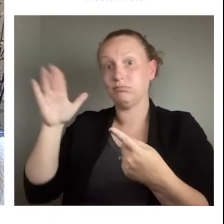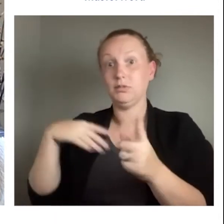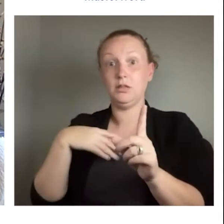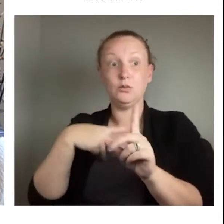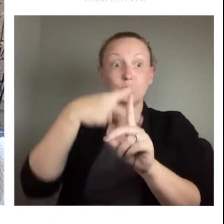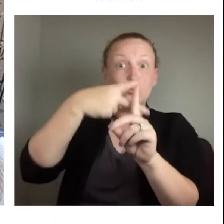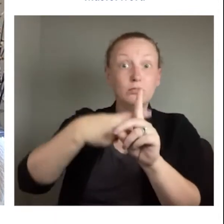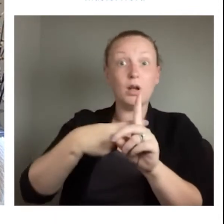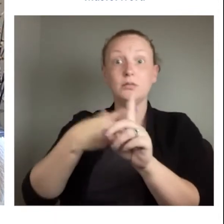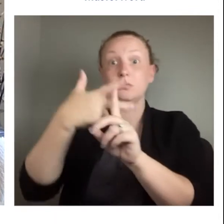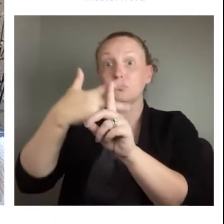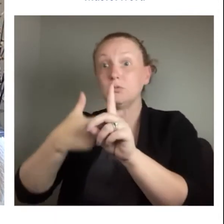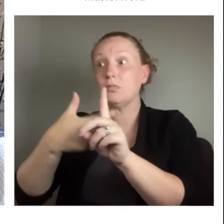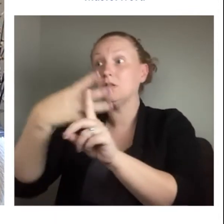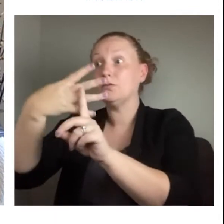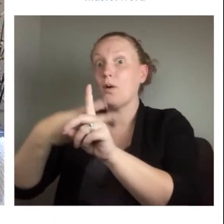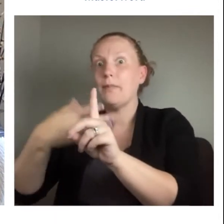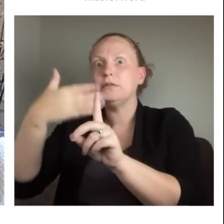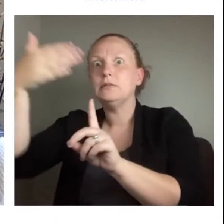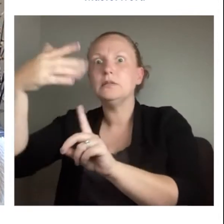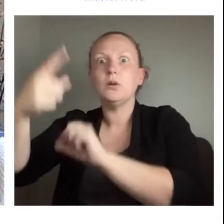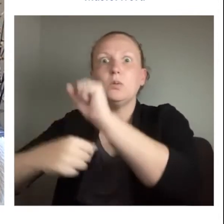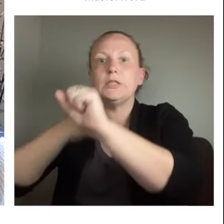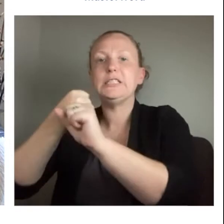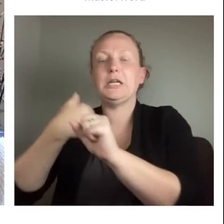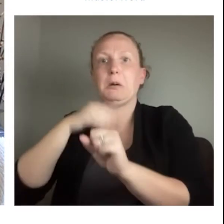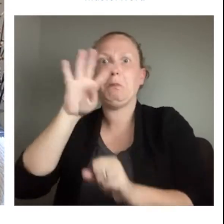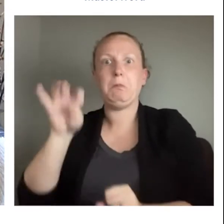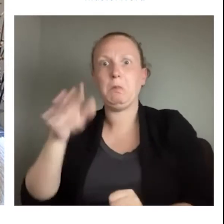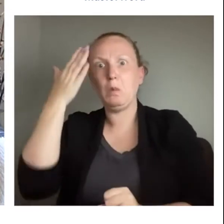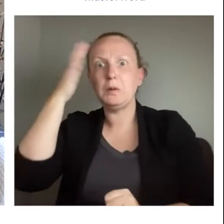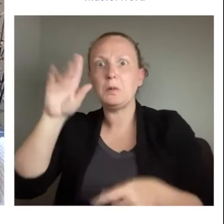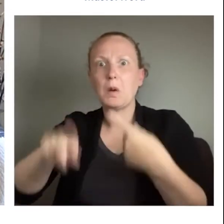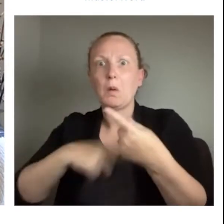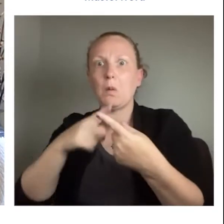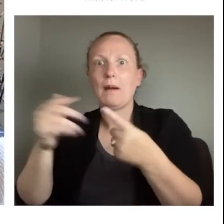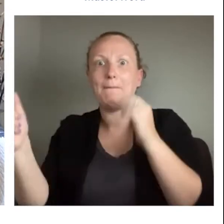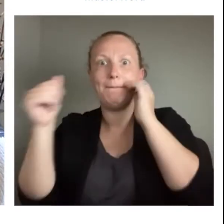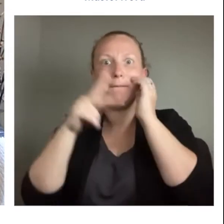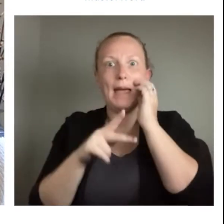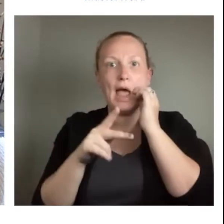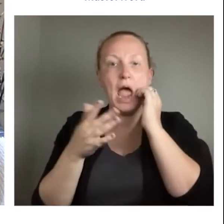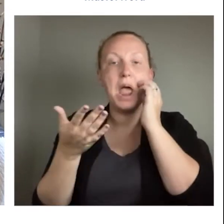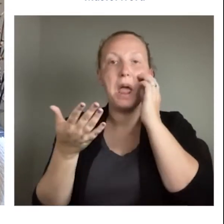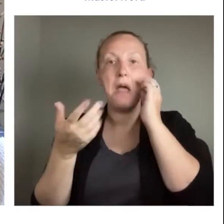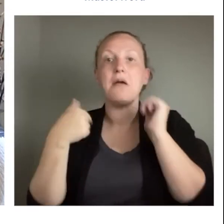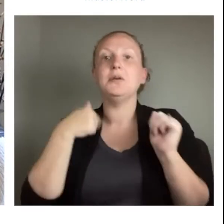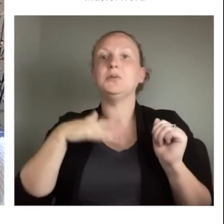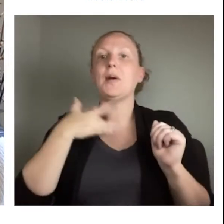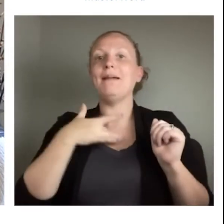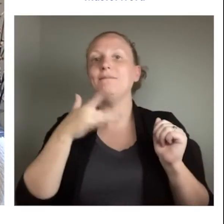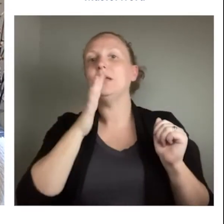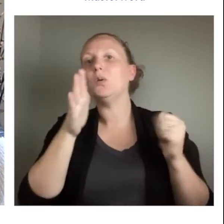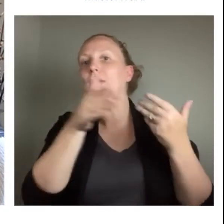So something that I do think it's going to change is that we're going to start using more virtual platforms on a daily basis.